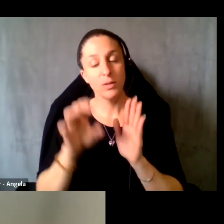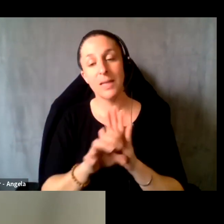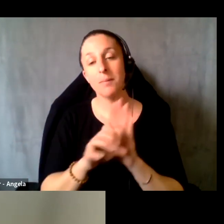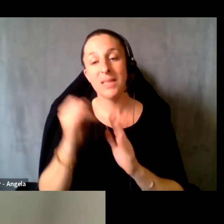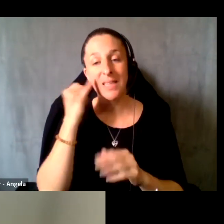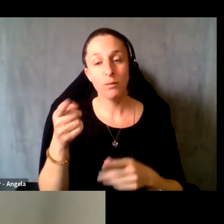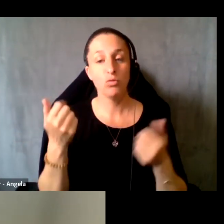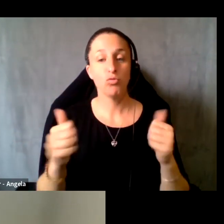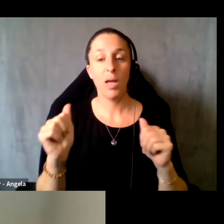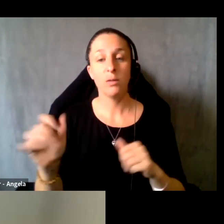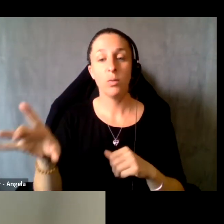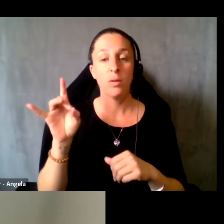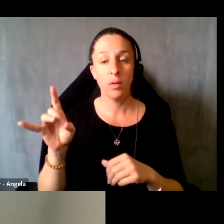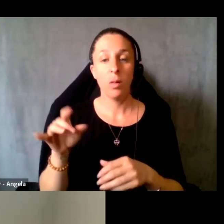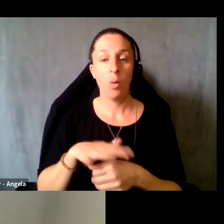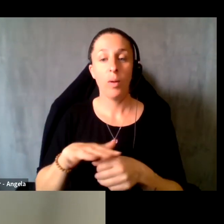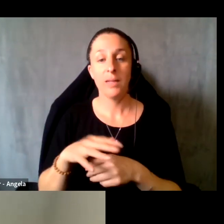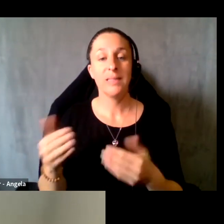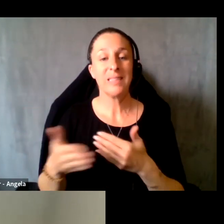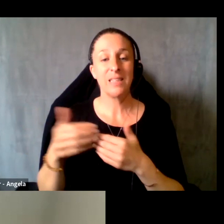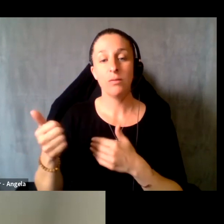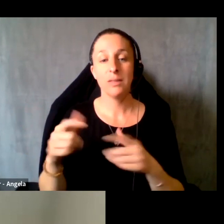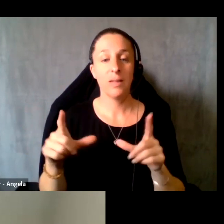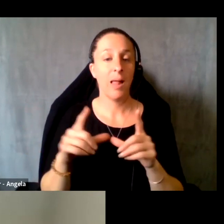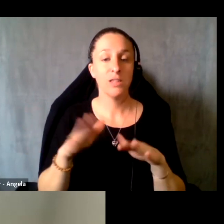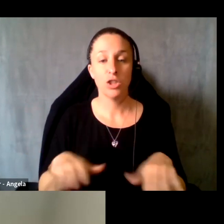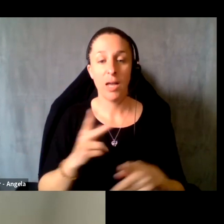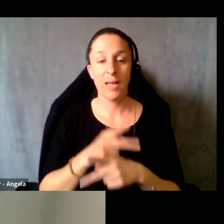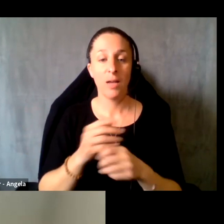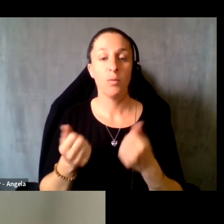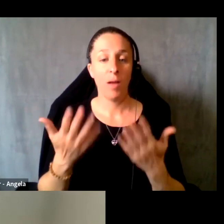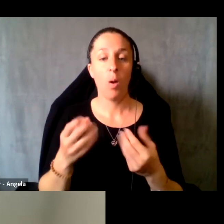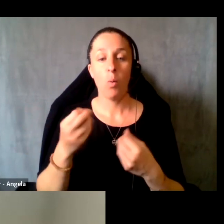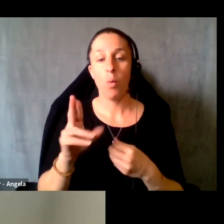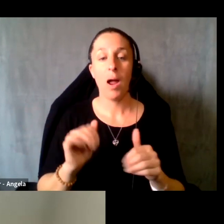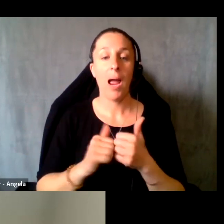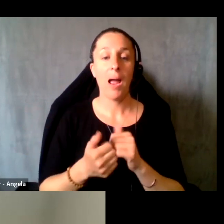to locate the nearest licensed childcare provider or how to connect with your county of residents